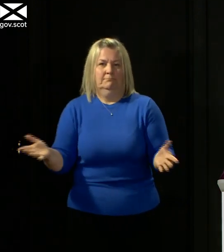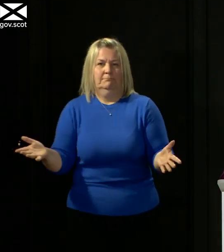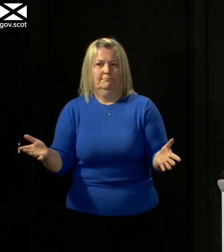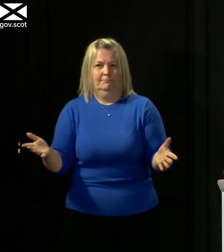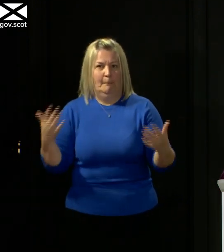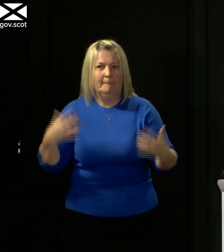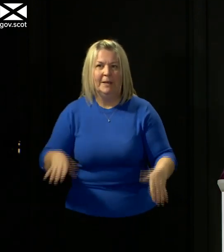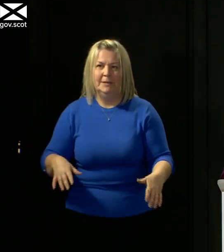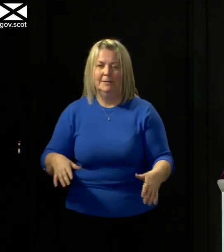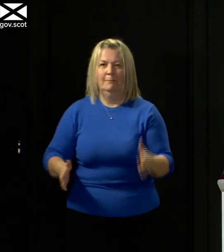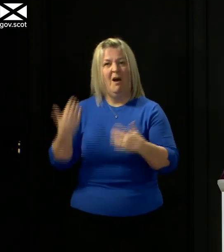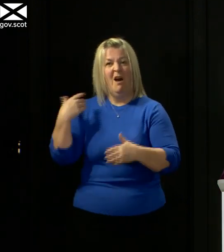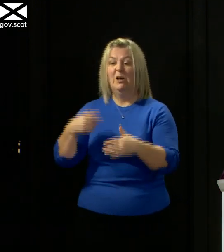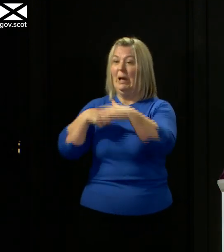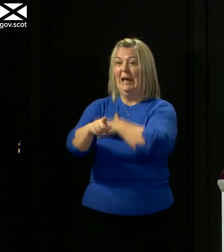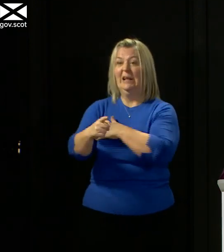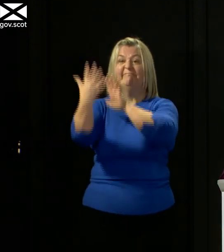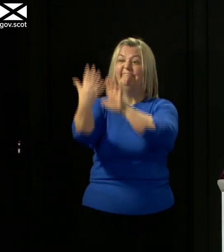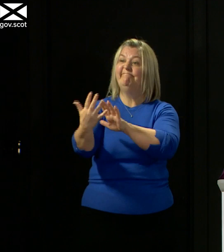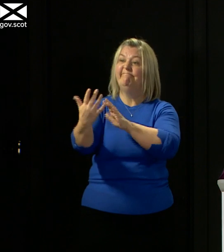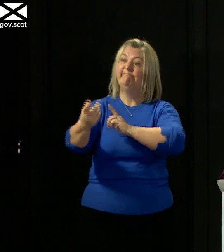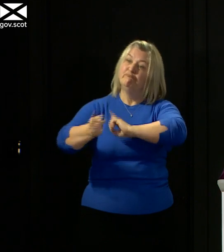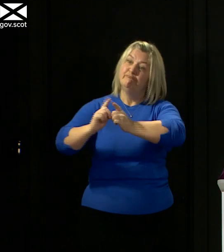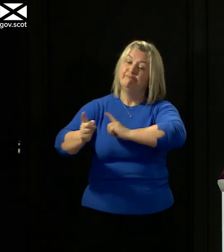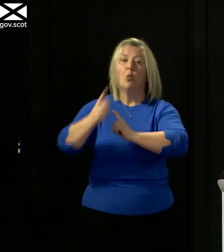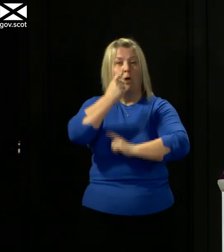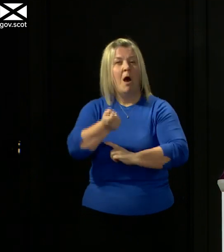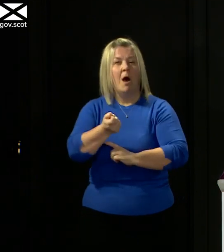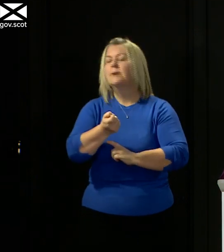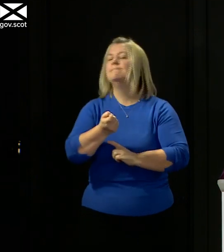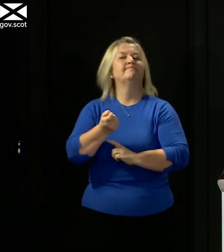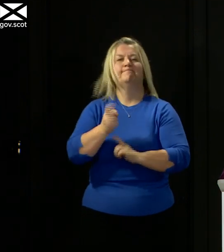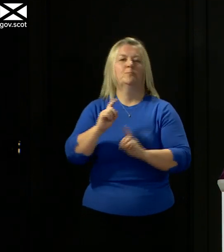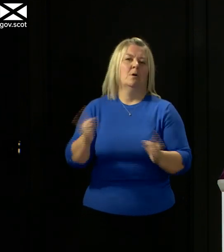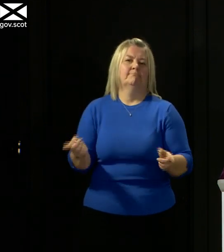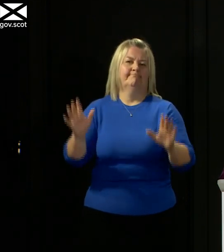previously so much of this is online or by telephone in terms of people on